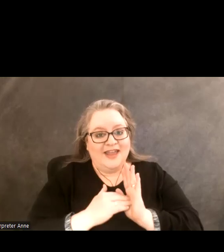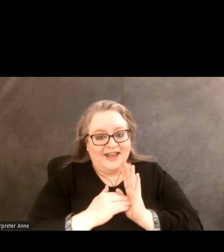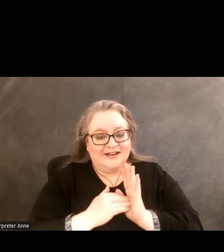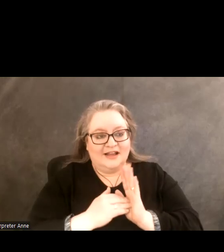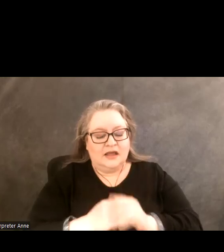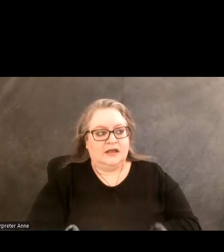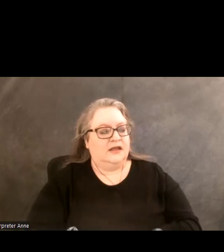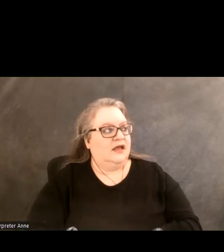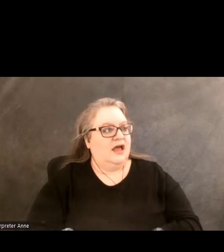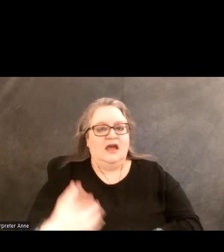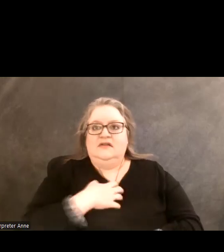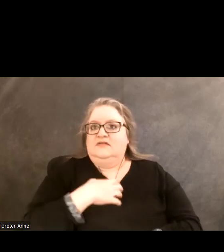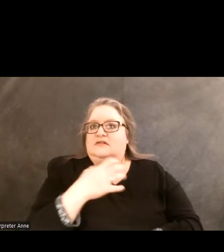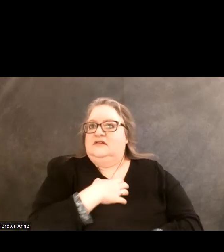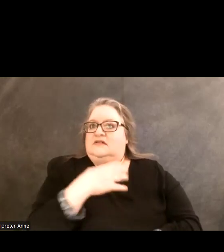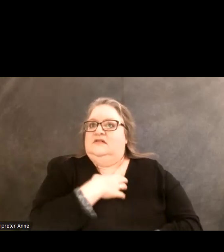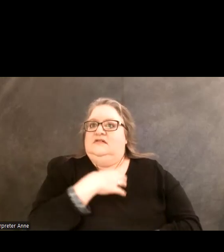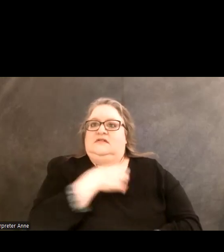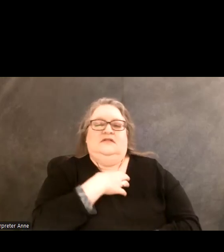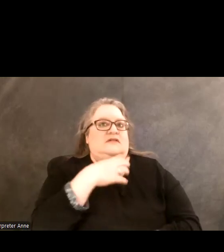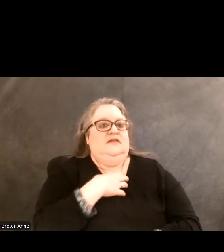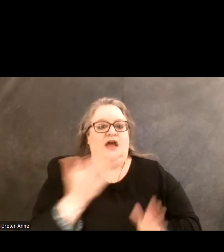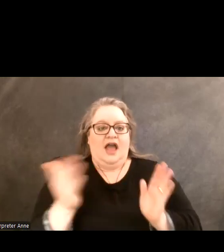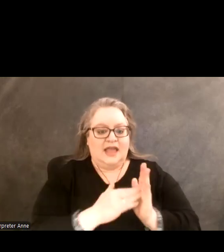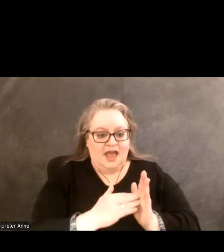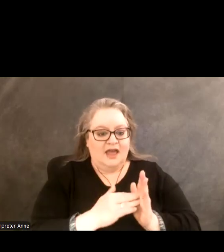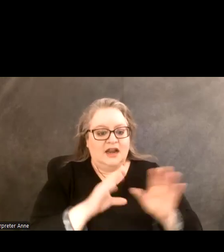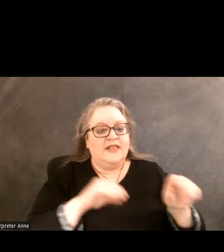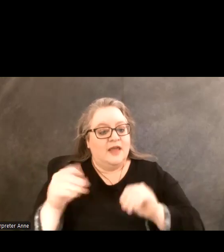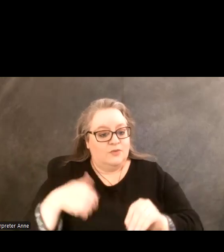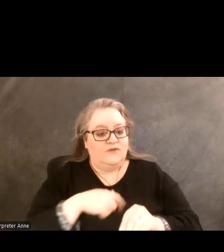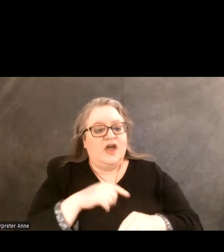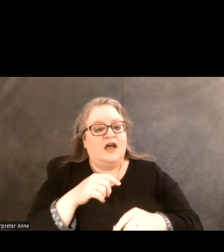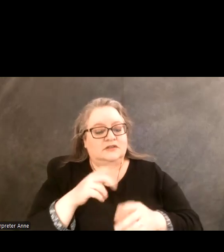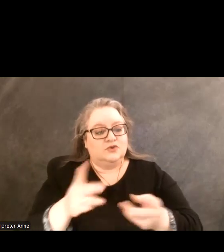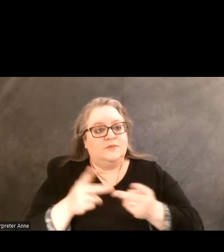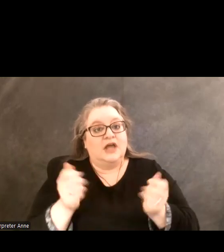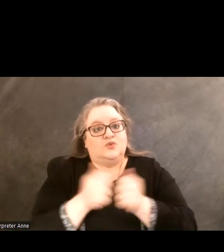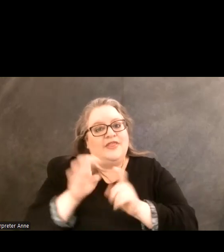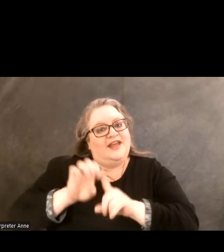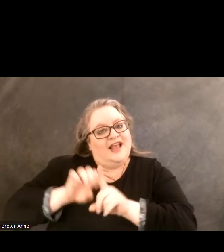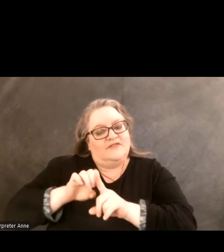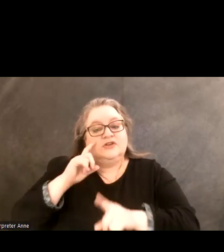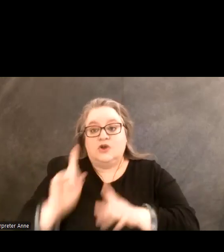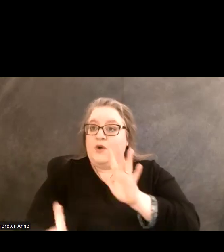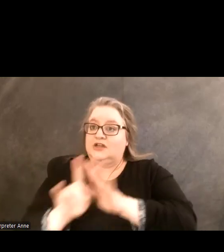ranted and railed and complained, and they moved us to a place with an elevator, and so I show up and I'm happy and I'm